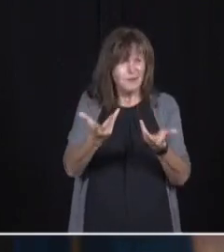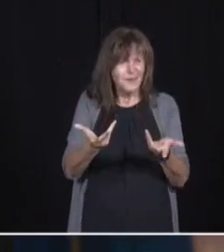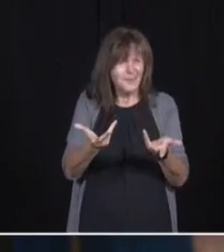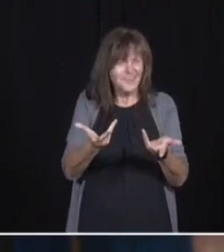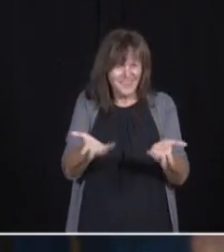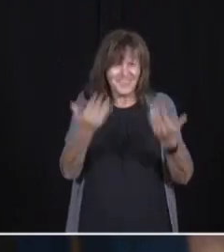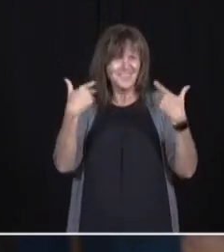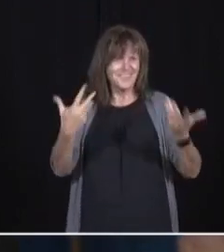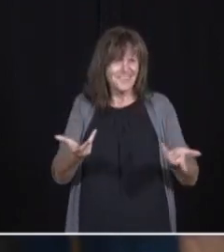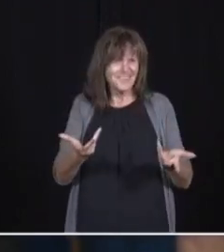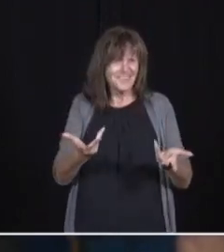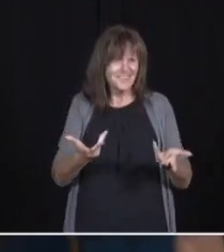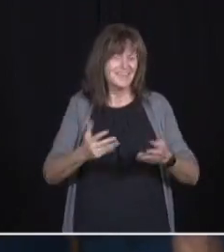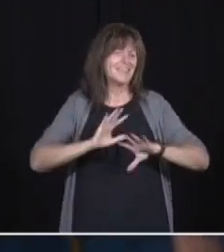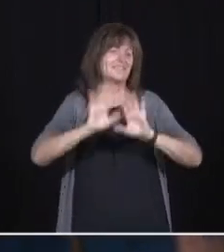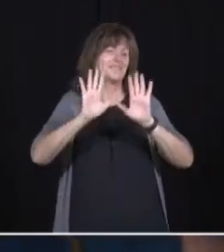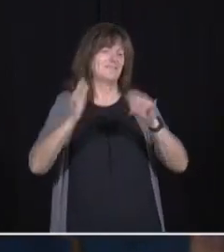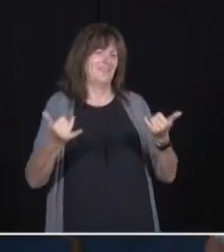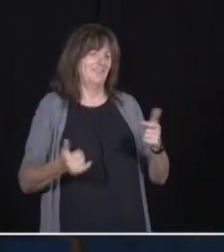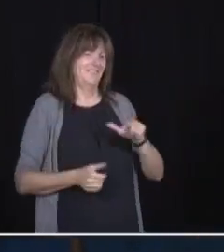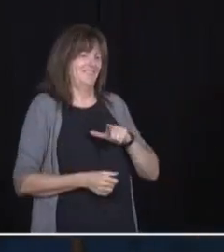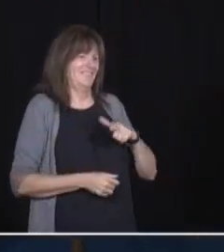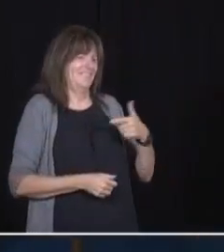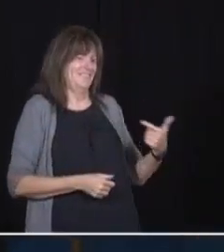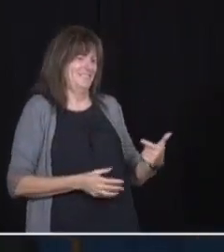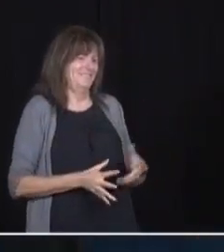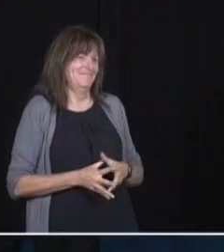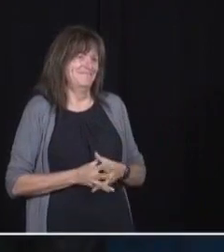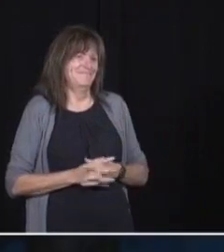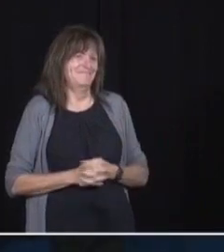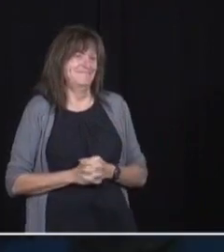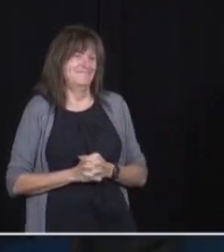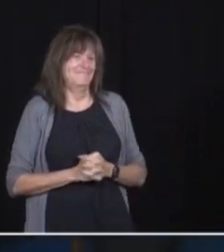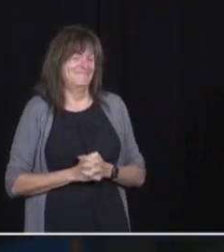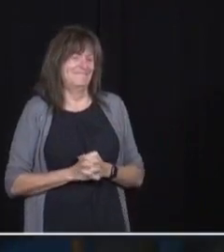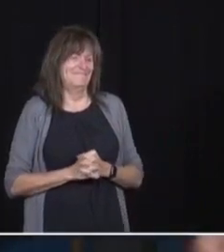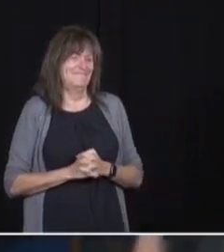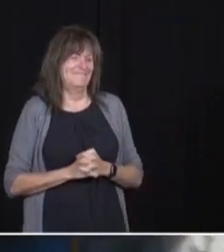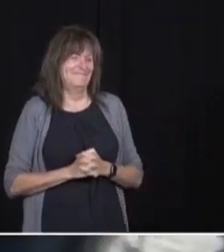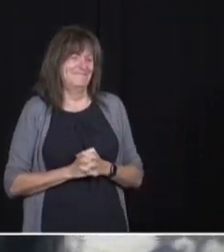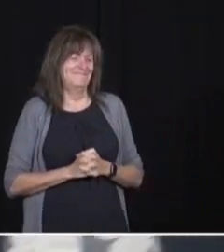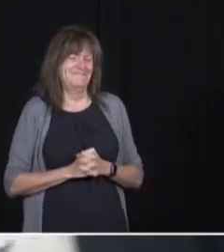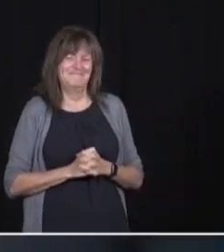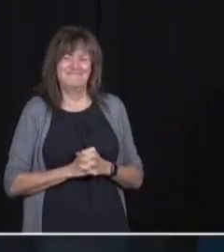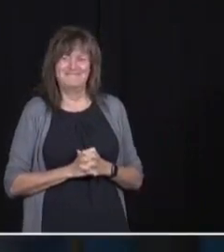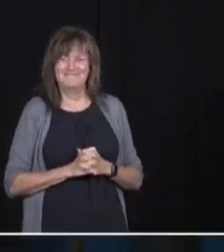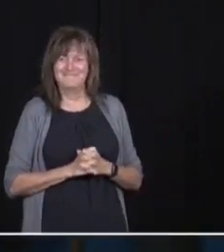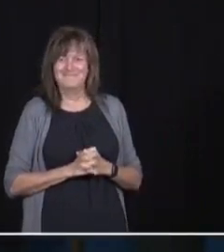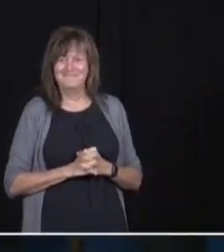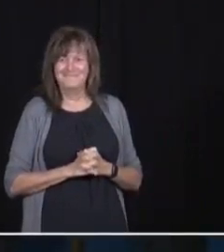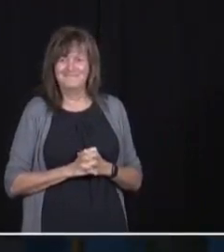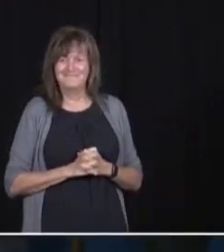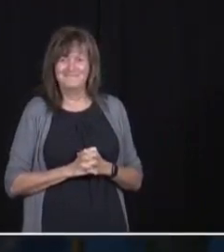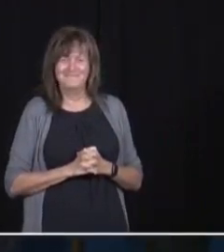never seen anything like it. You think of the chief slipped off the cracker with these people. They just -- they just don't get it.